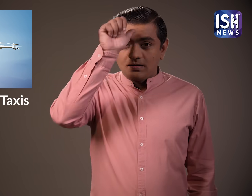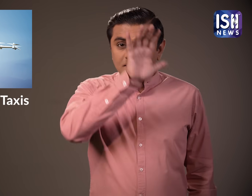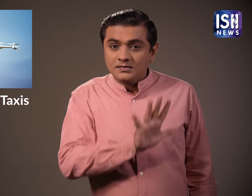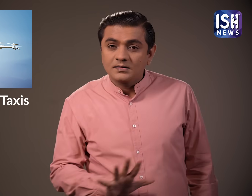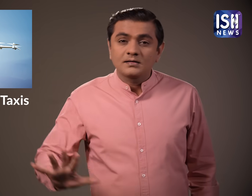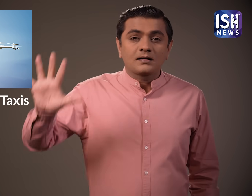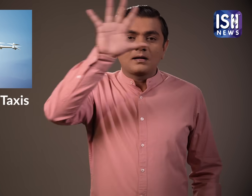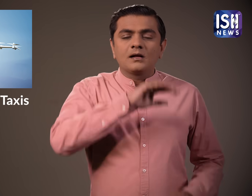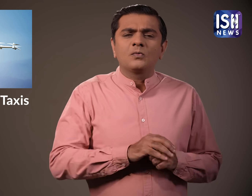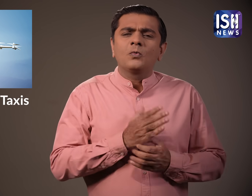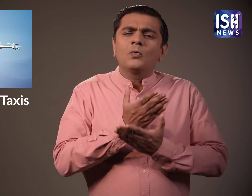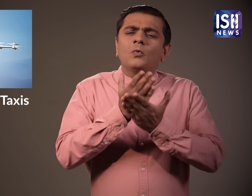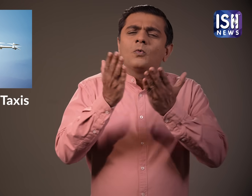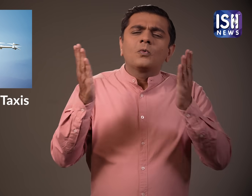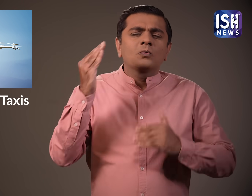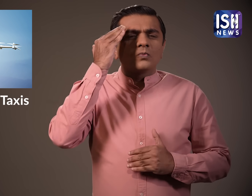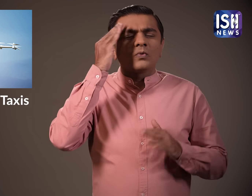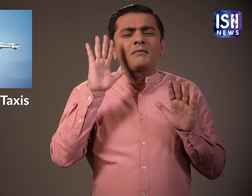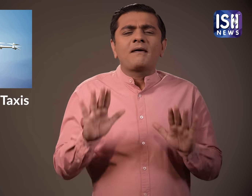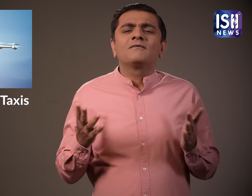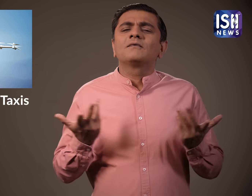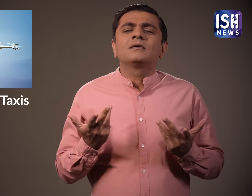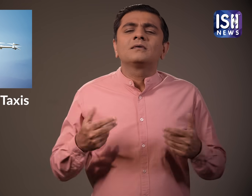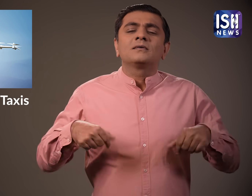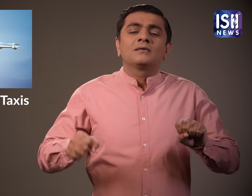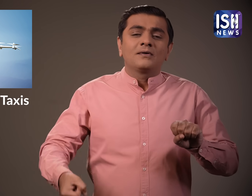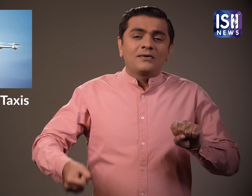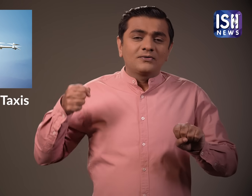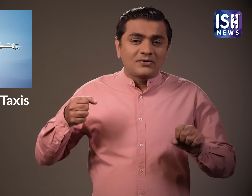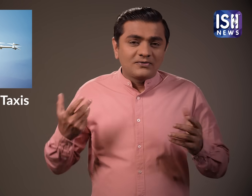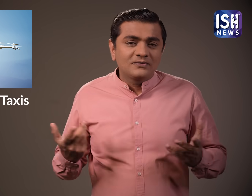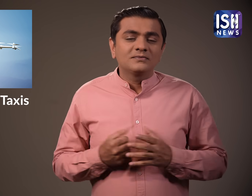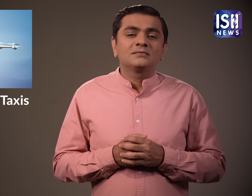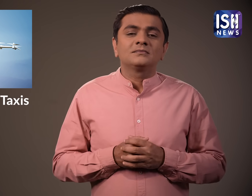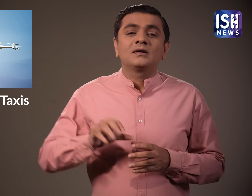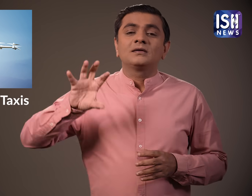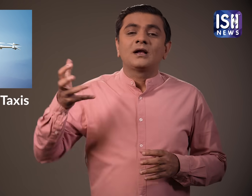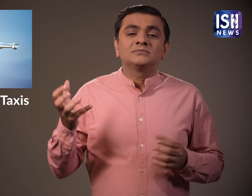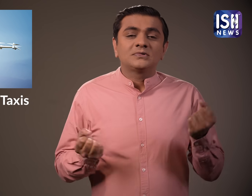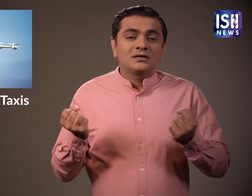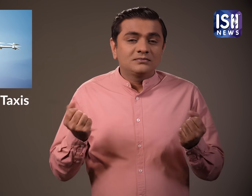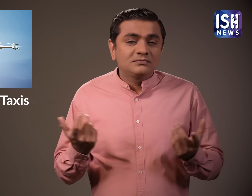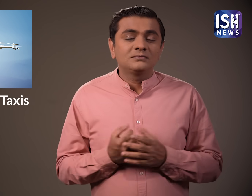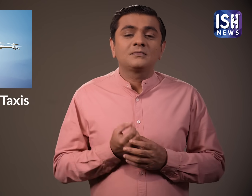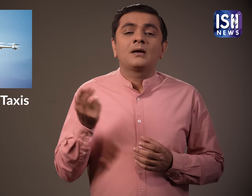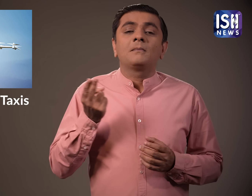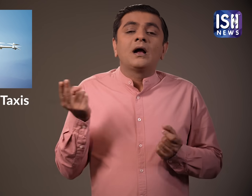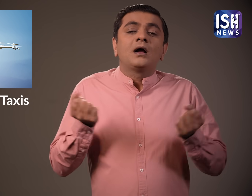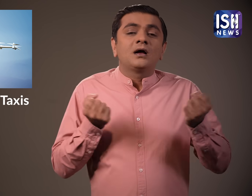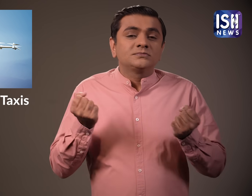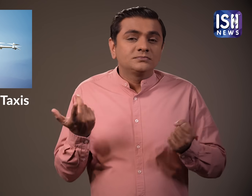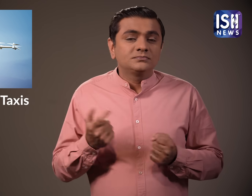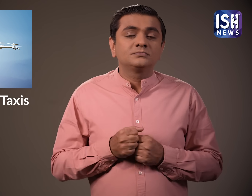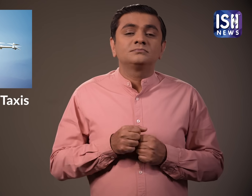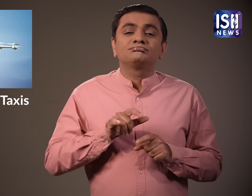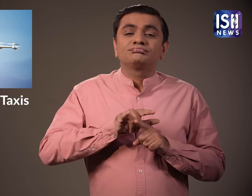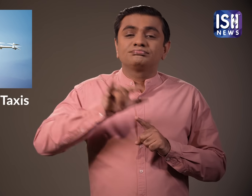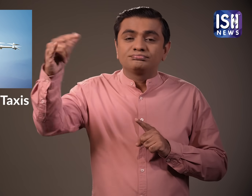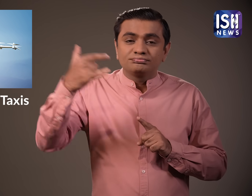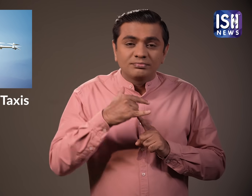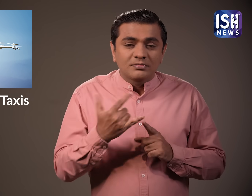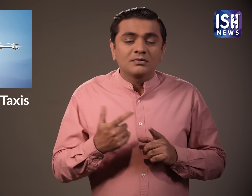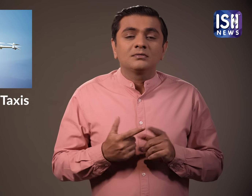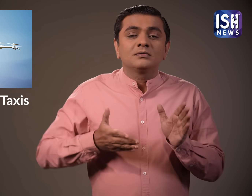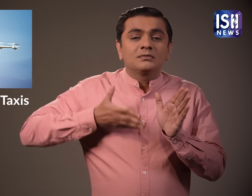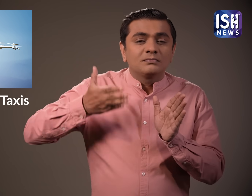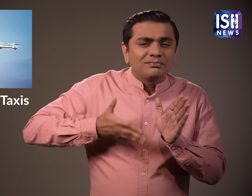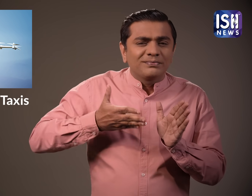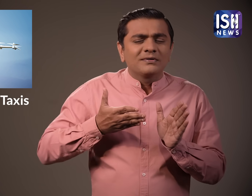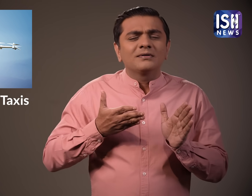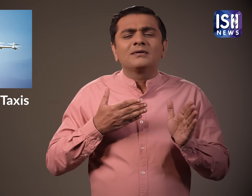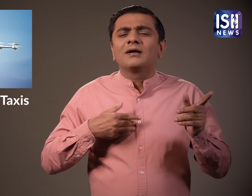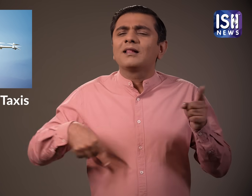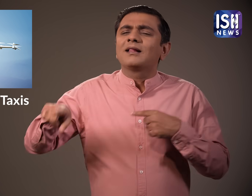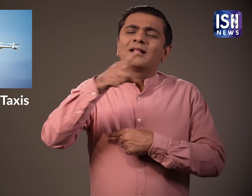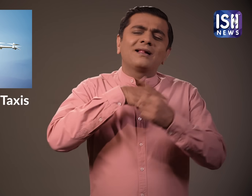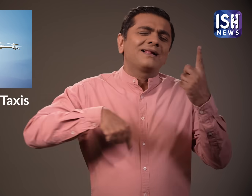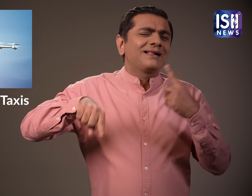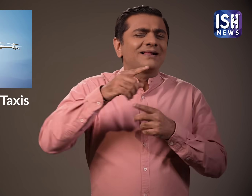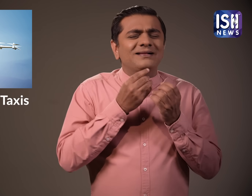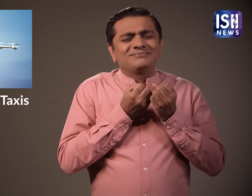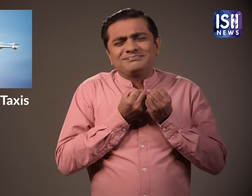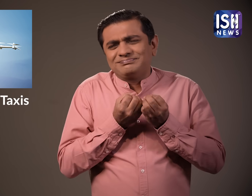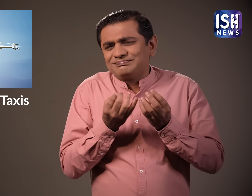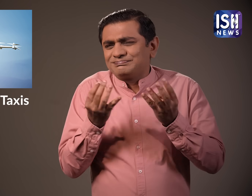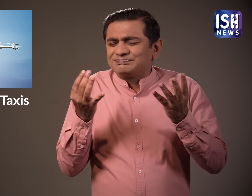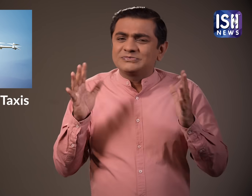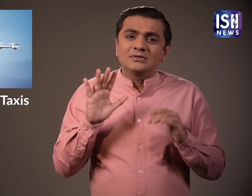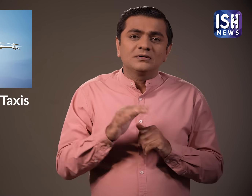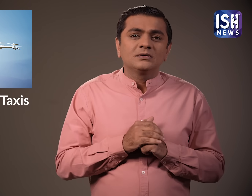Across India people use rickshaws, taxis, bus, flight, train, etc to travel.